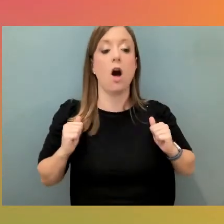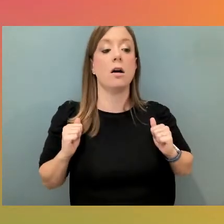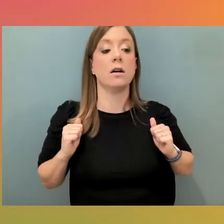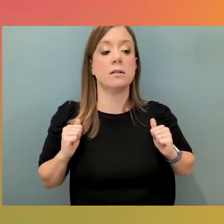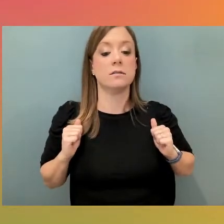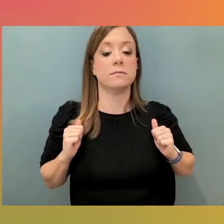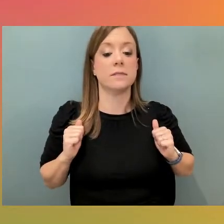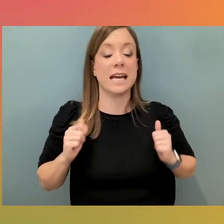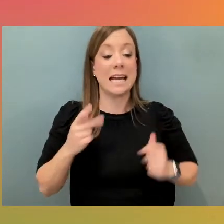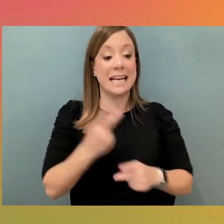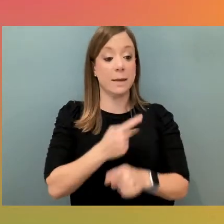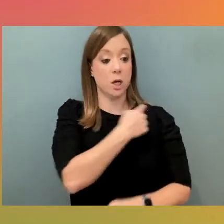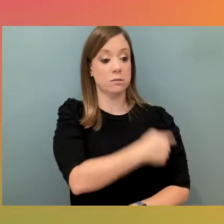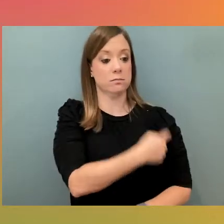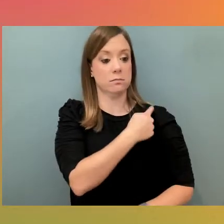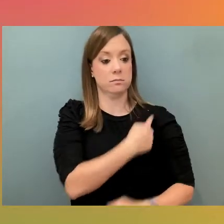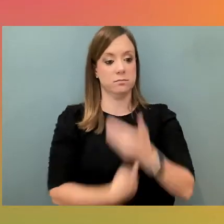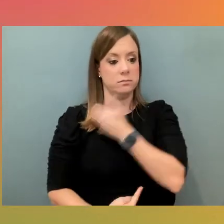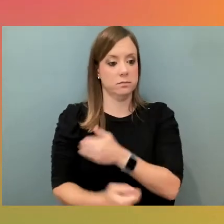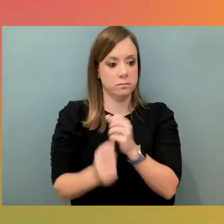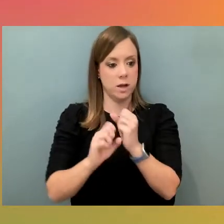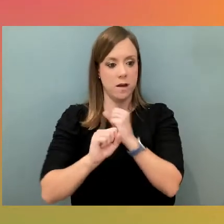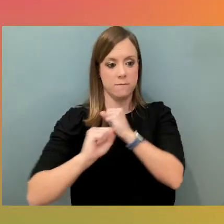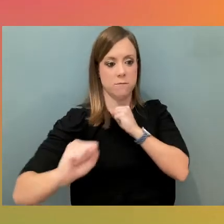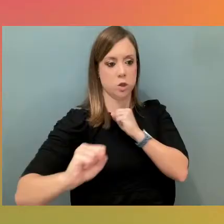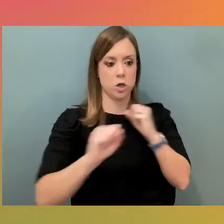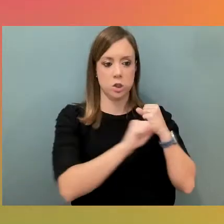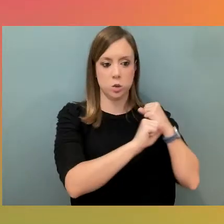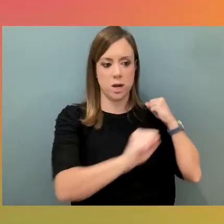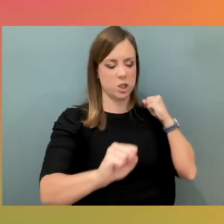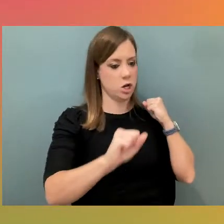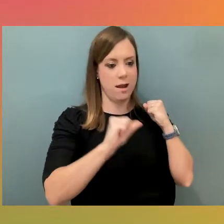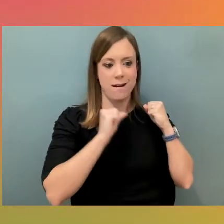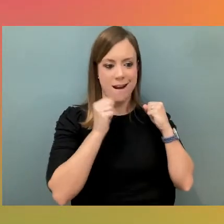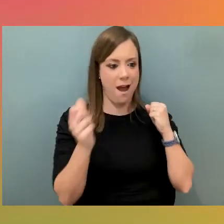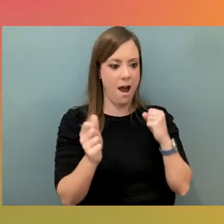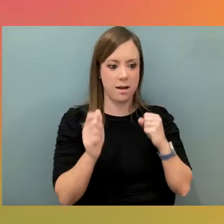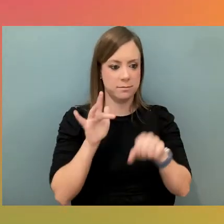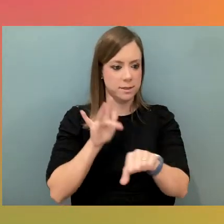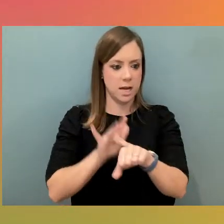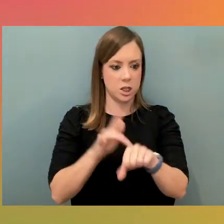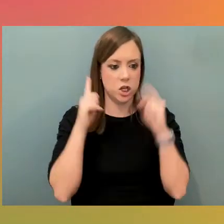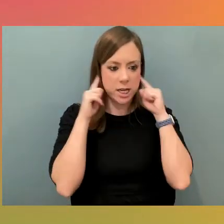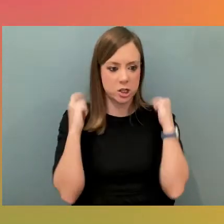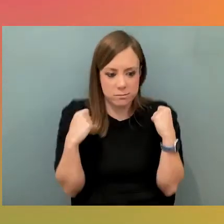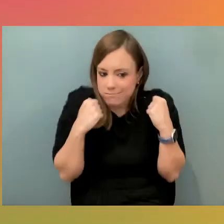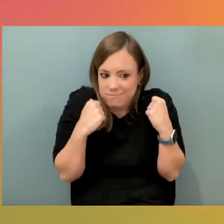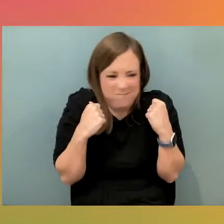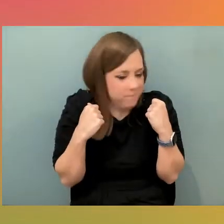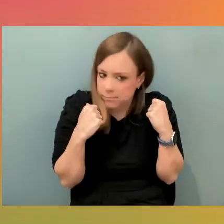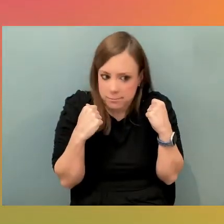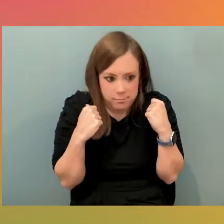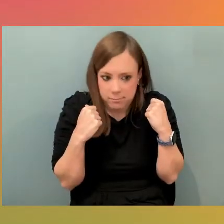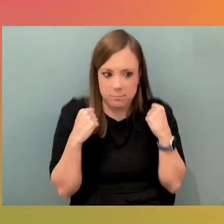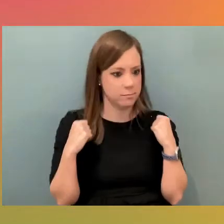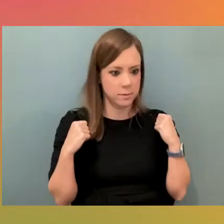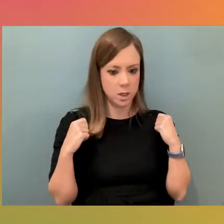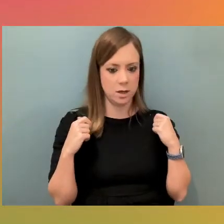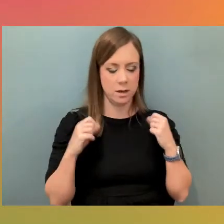INHALE, LIFT THE HEART FORWARD. KEEP THE SHOULDER BLADES AWAY FROM THE EARS.